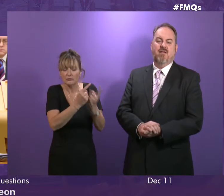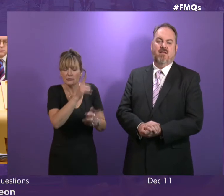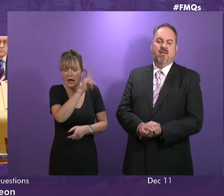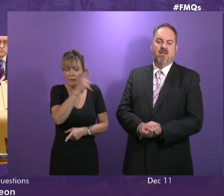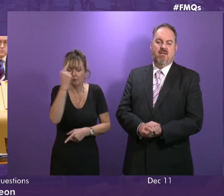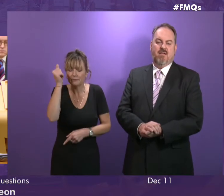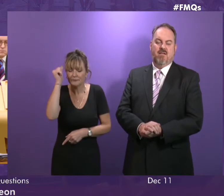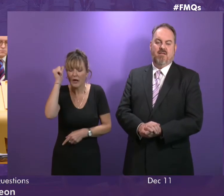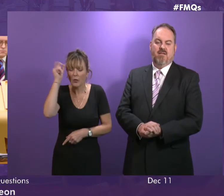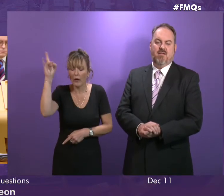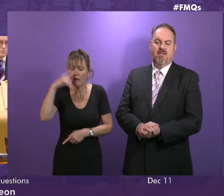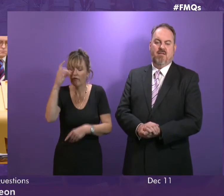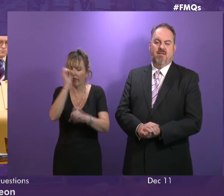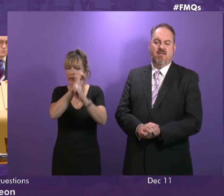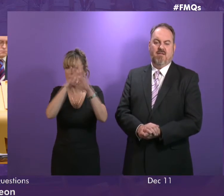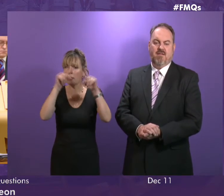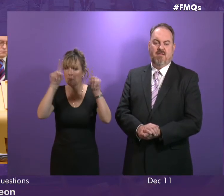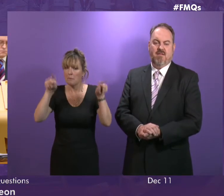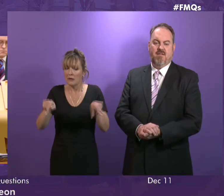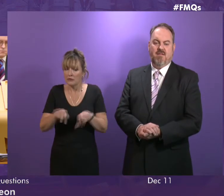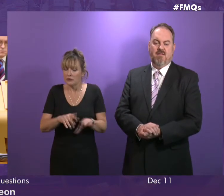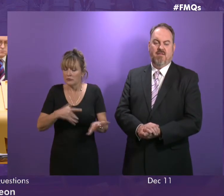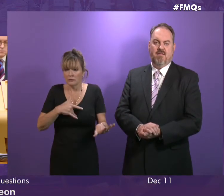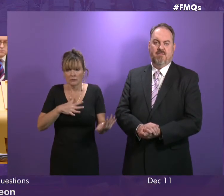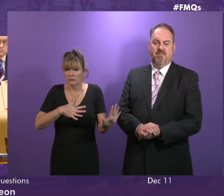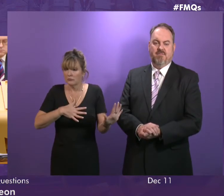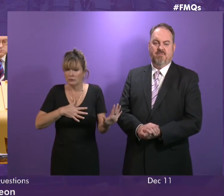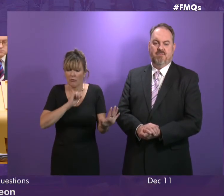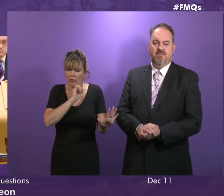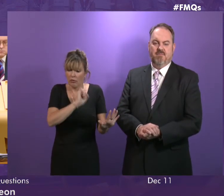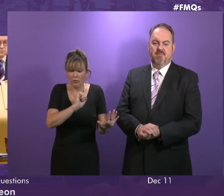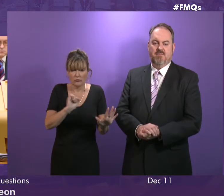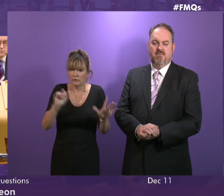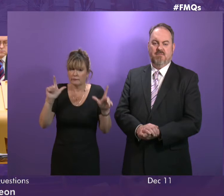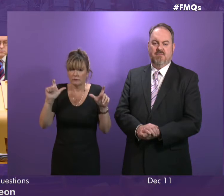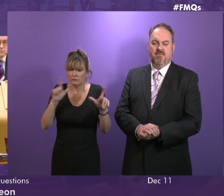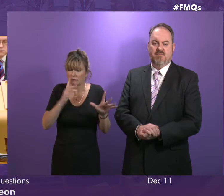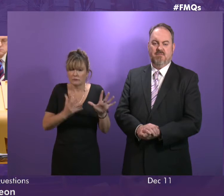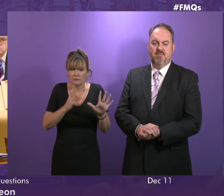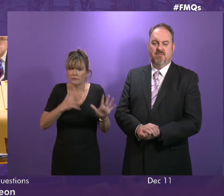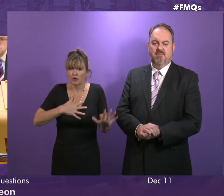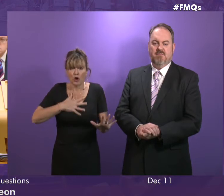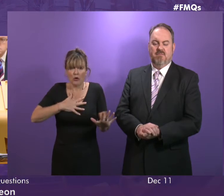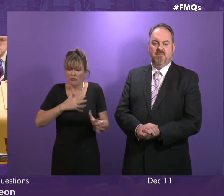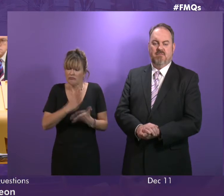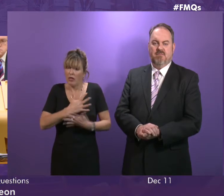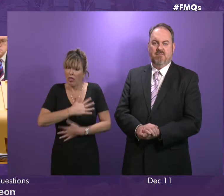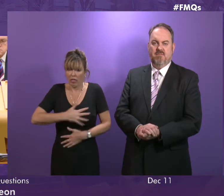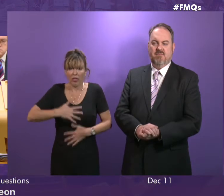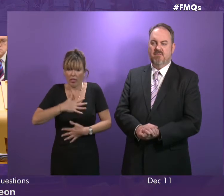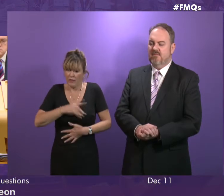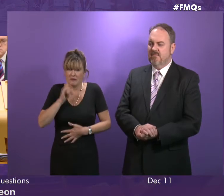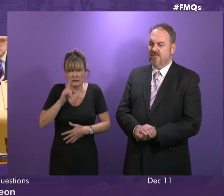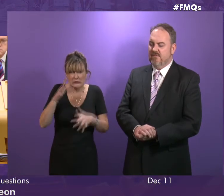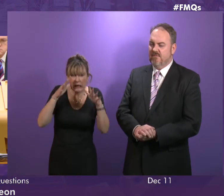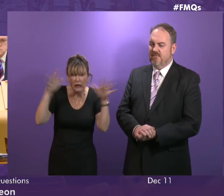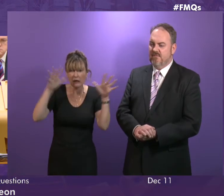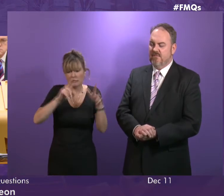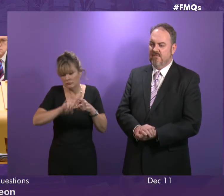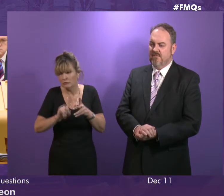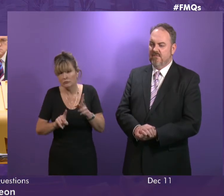refers, which are shocking and understandably distressing. I say to anyone who is concerned